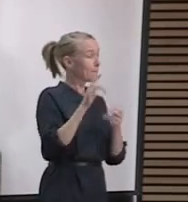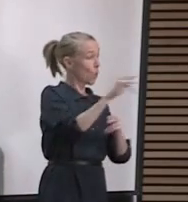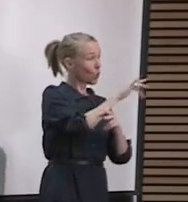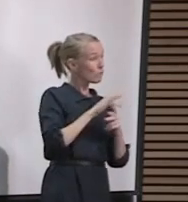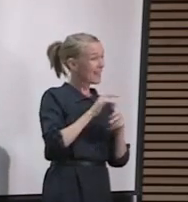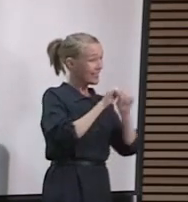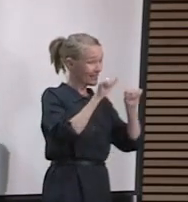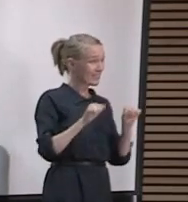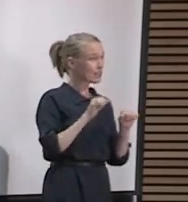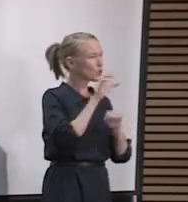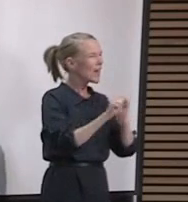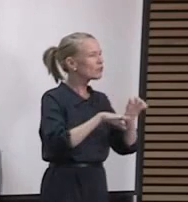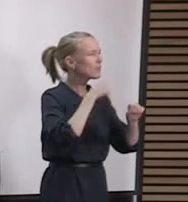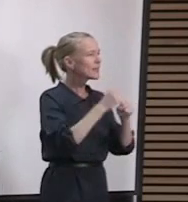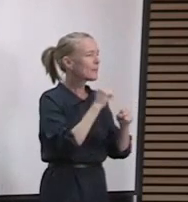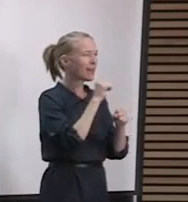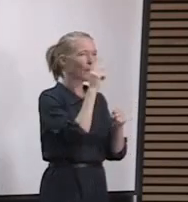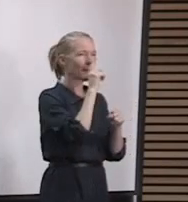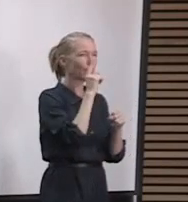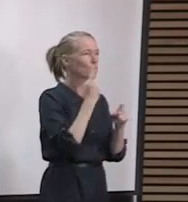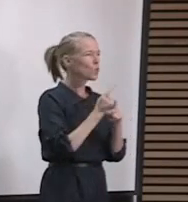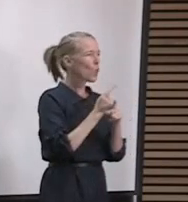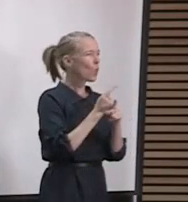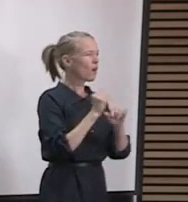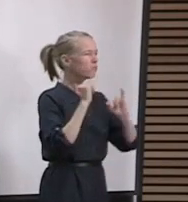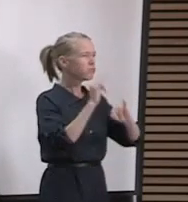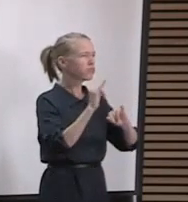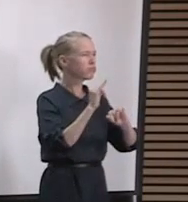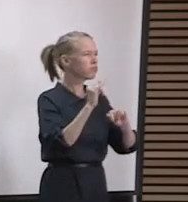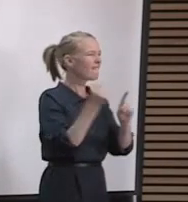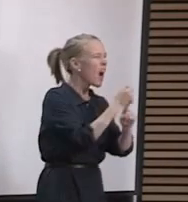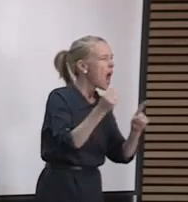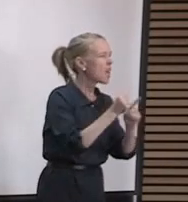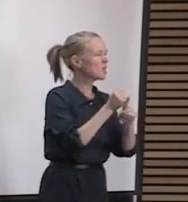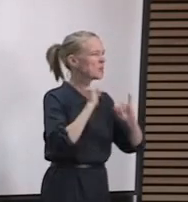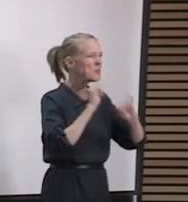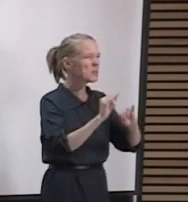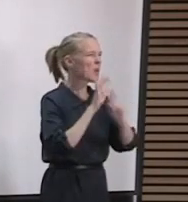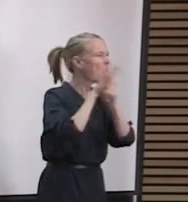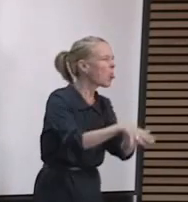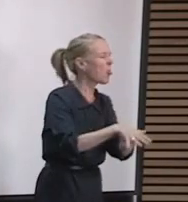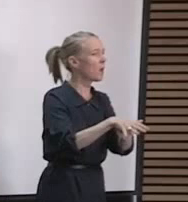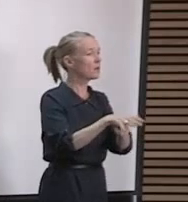able to automate to deal with more manual systems when we're dealing with, for instance,